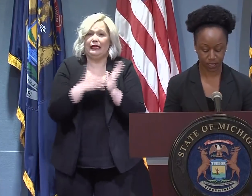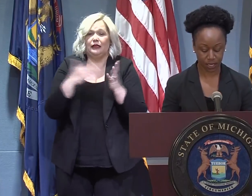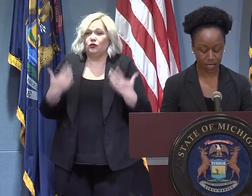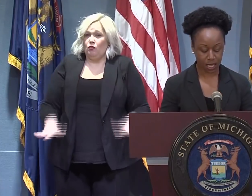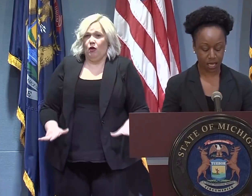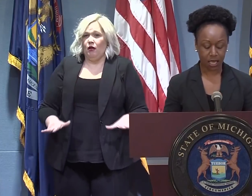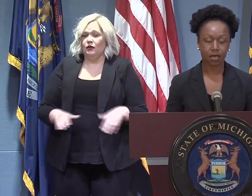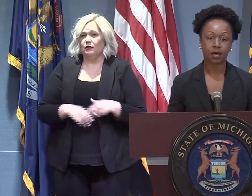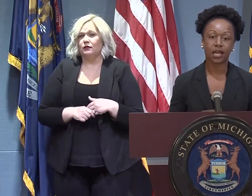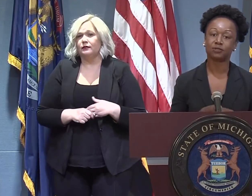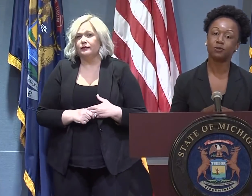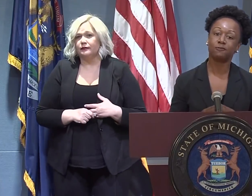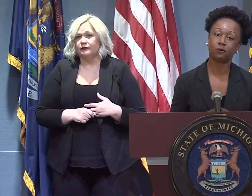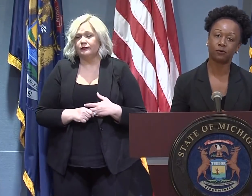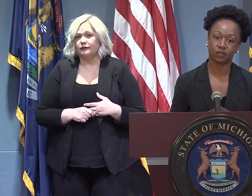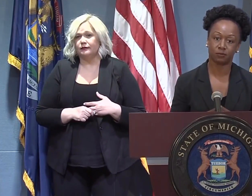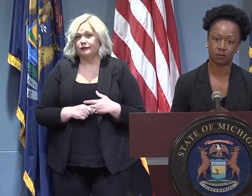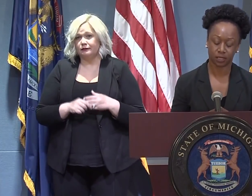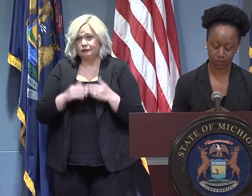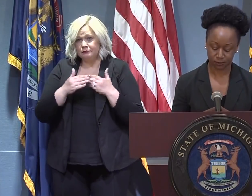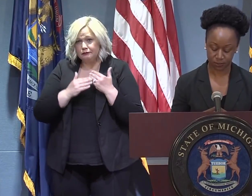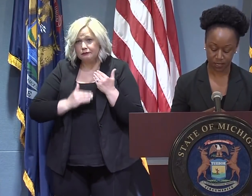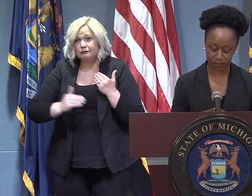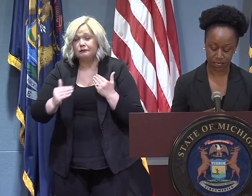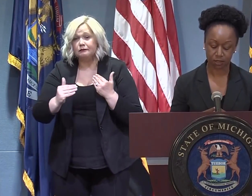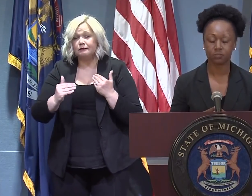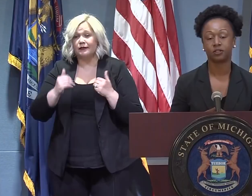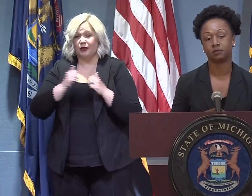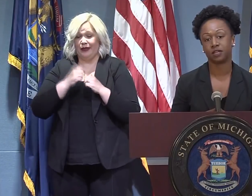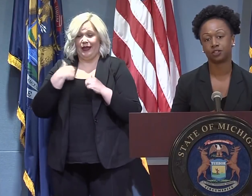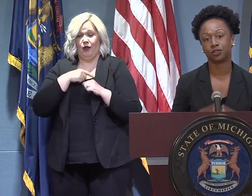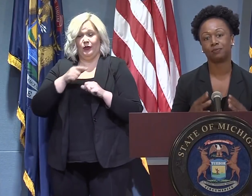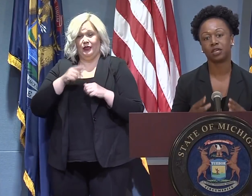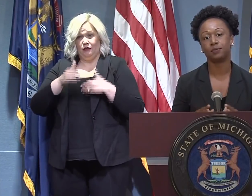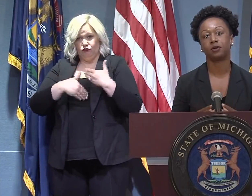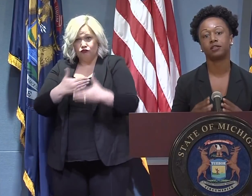LOOK AT STRENGTHENING OUR PUBLIC